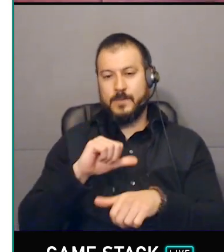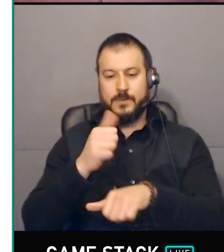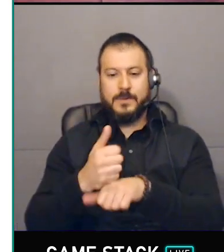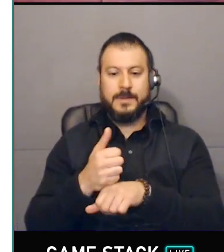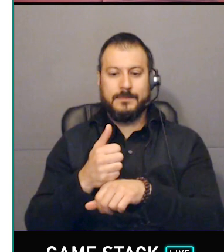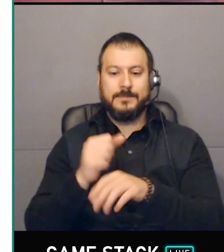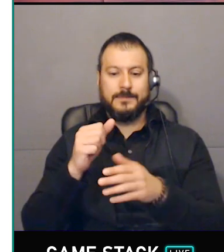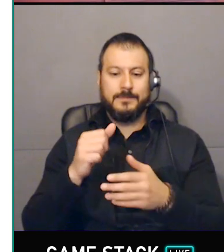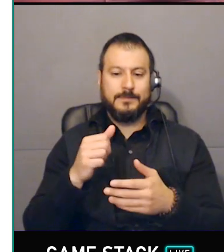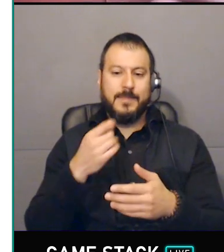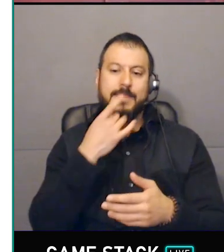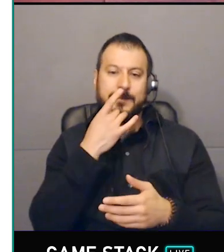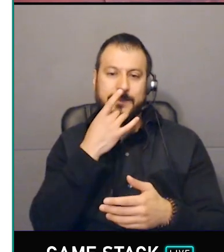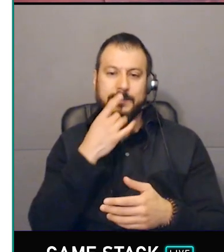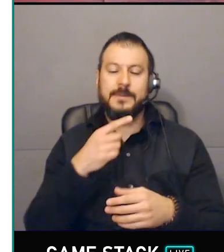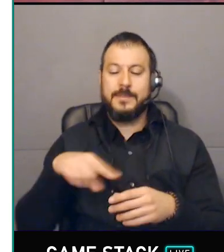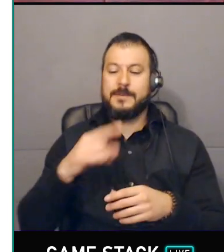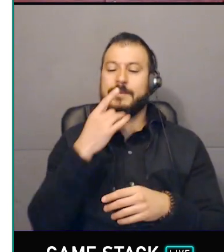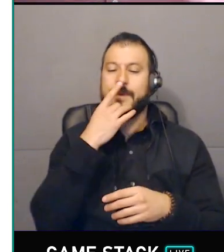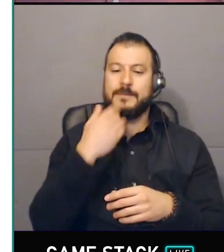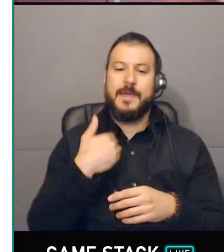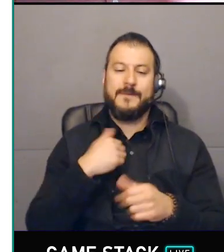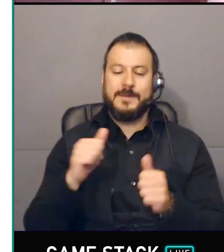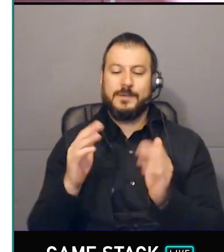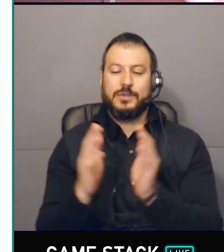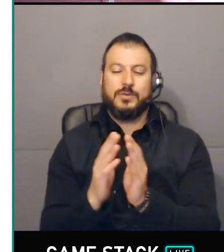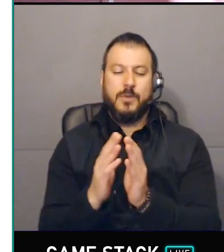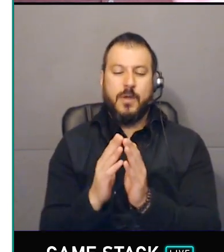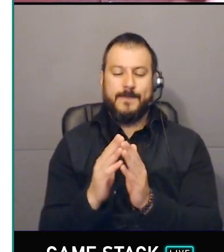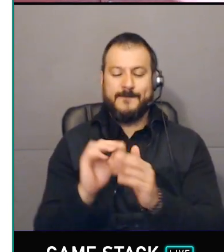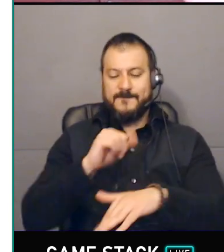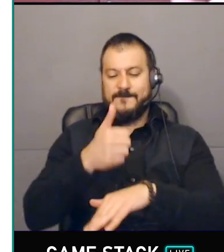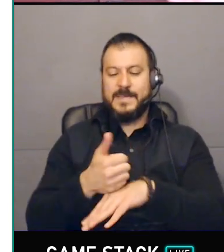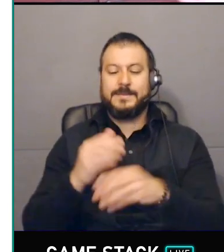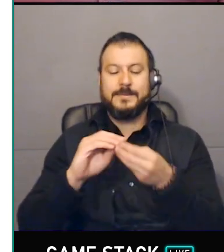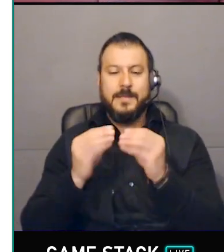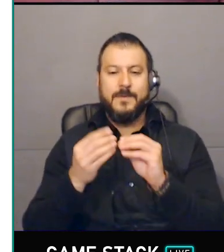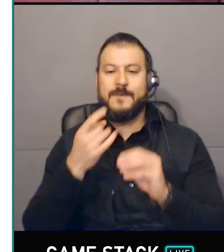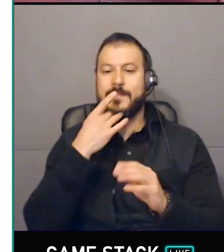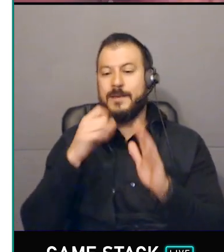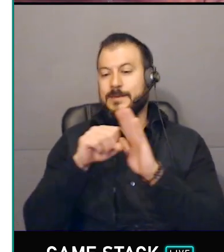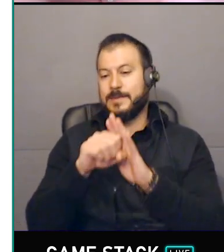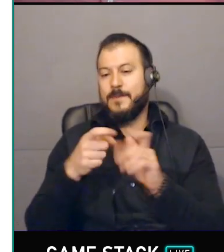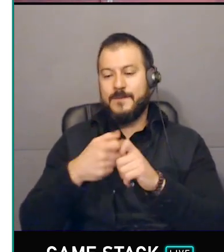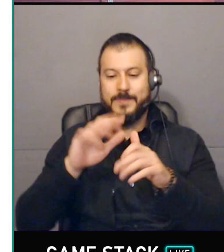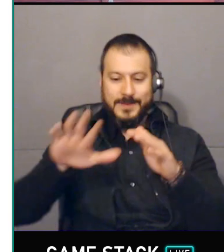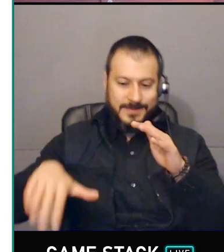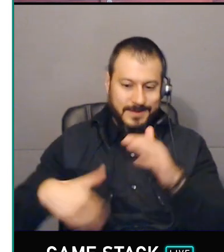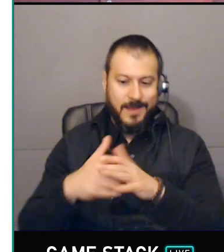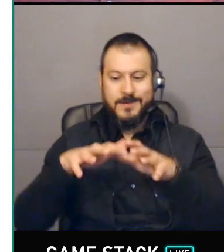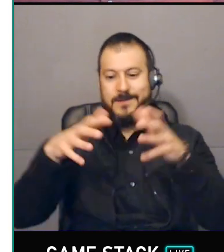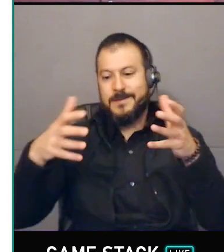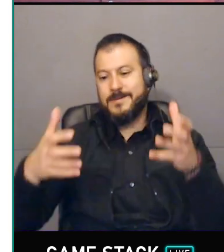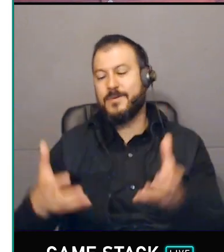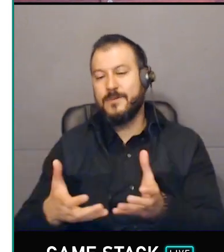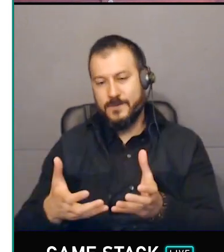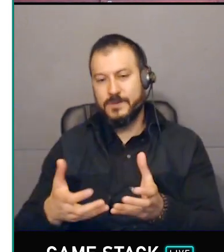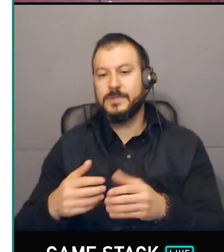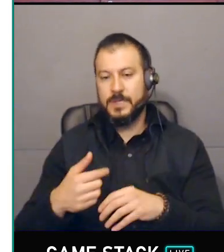these sets of lights contain a small fixed number of light samples from our entire universe, and we create these